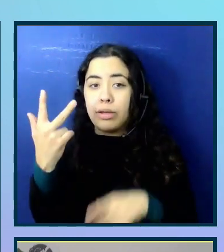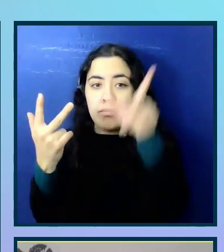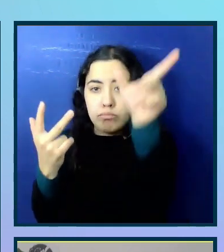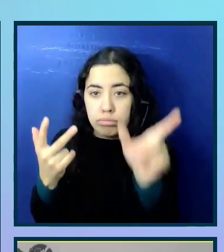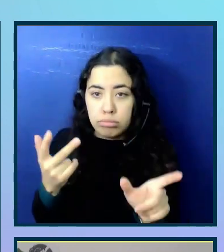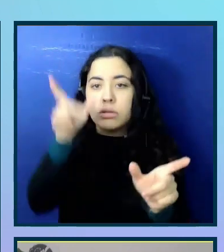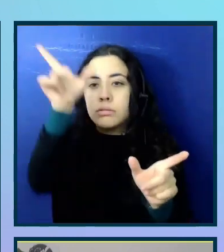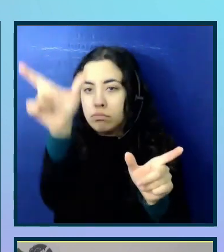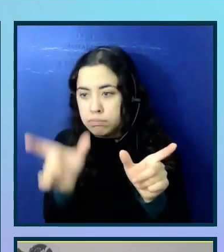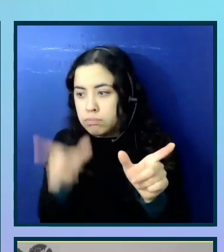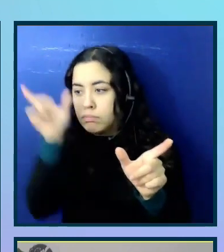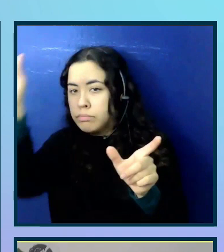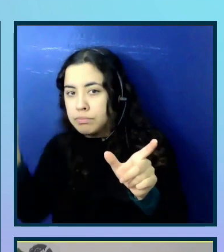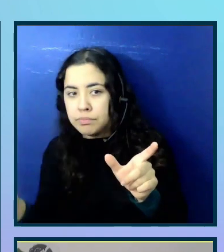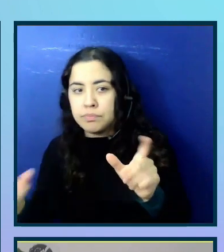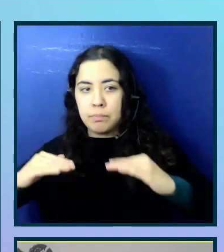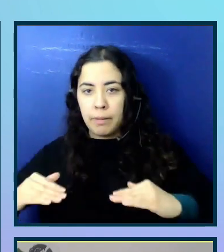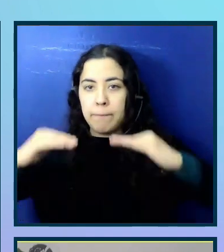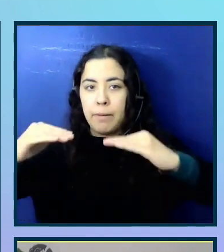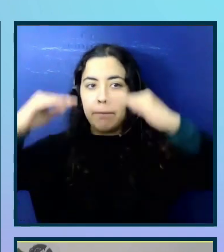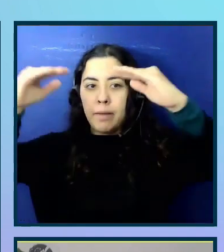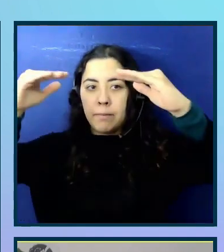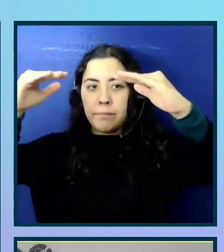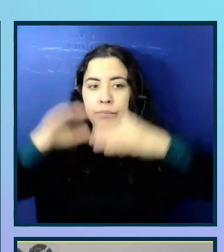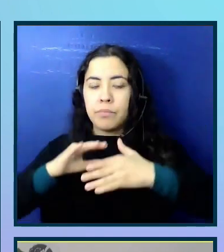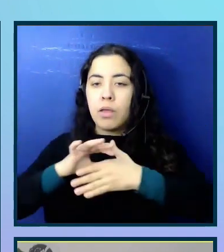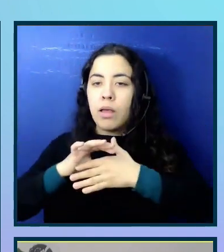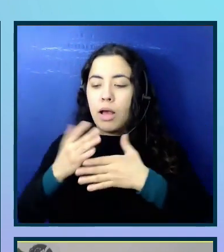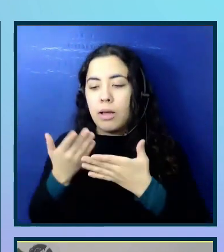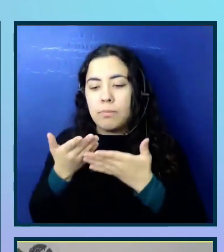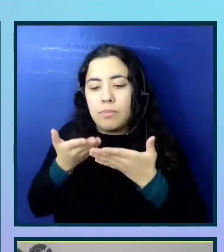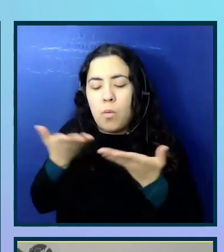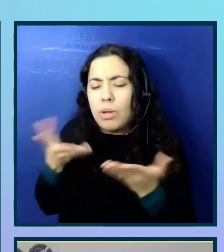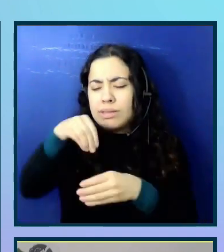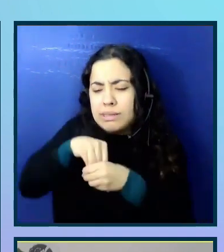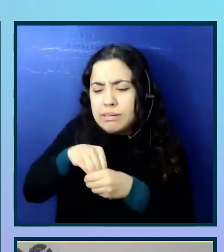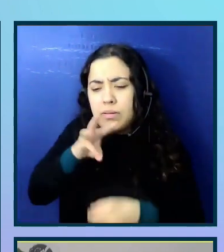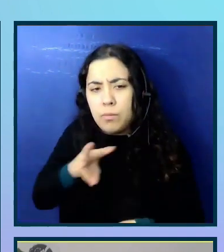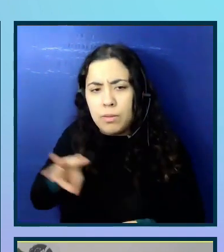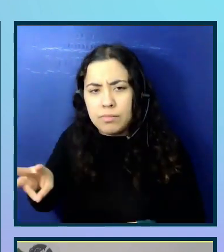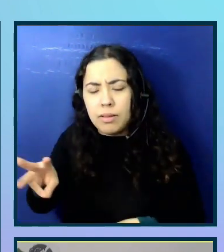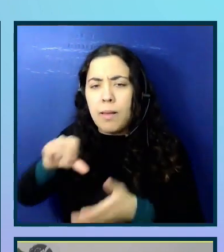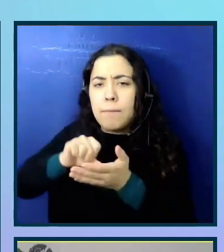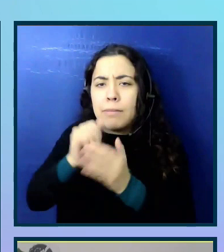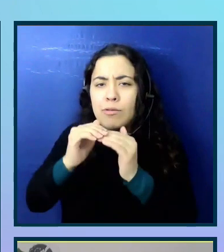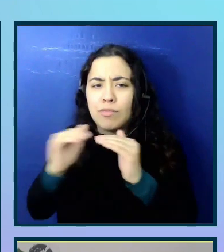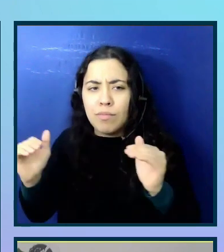component level, page level, and then across different pages. And I categorize those into four things,